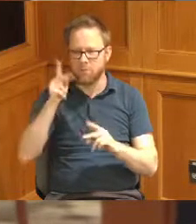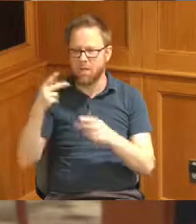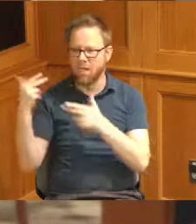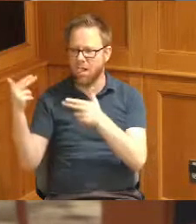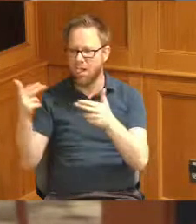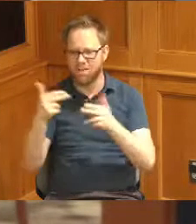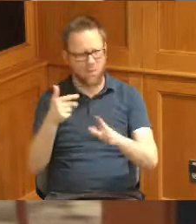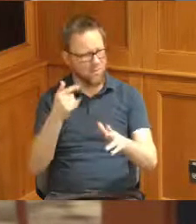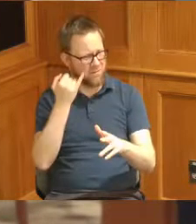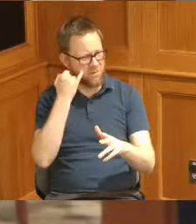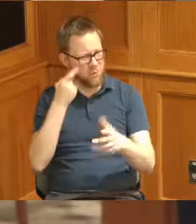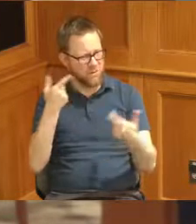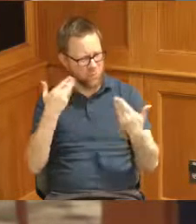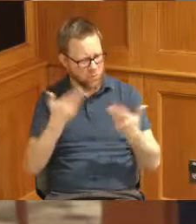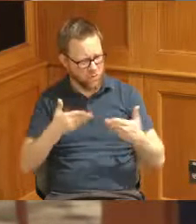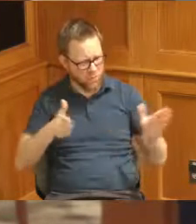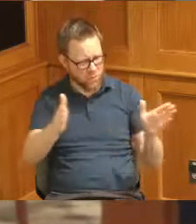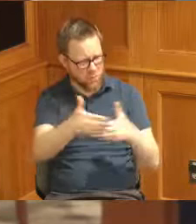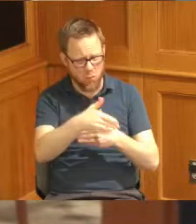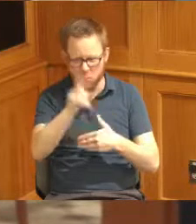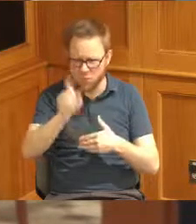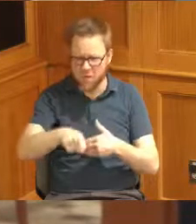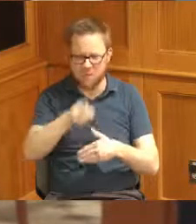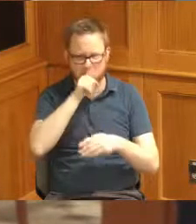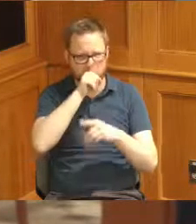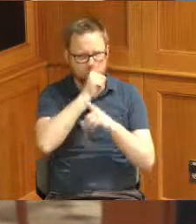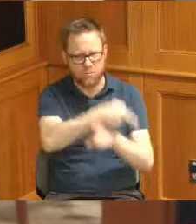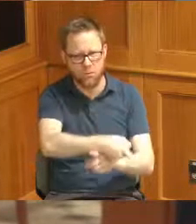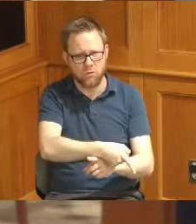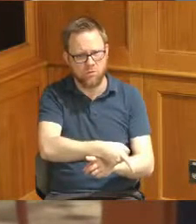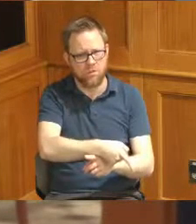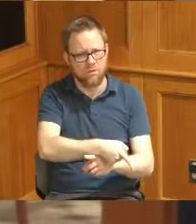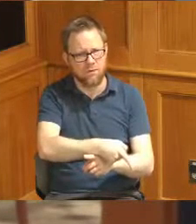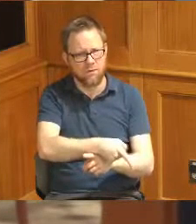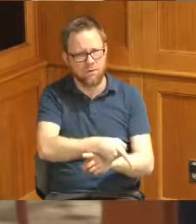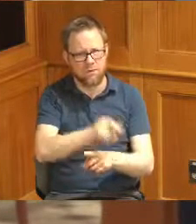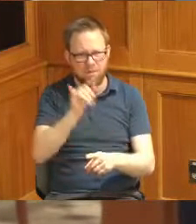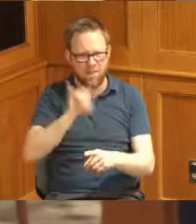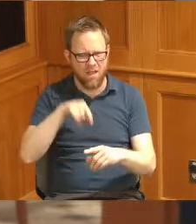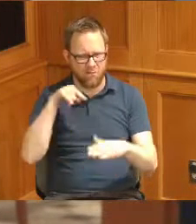room he should have to unmute that and speak for himself it's called Espionage only many people